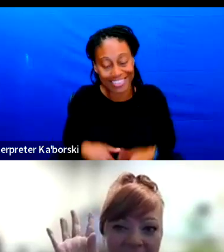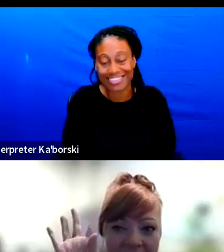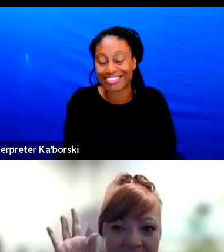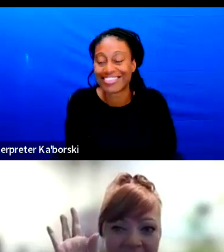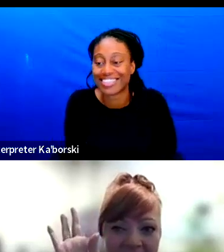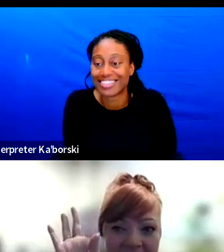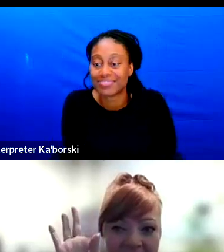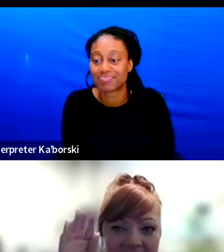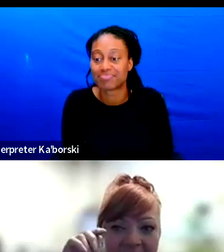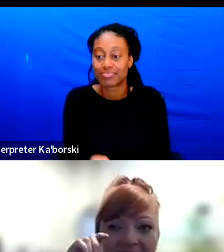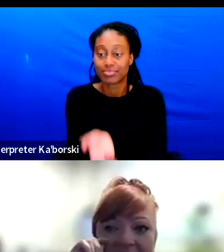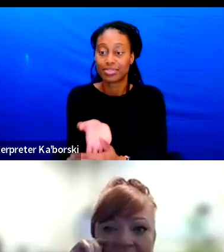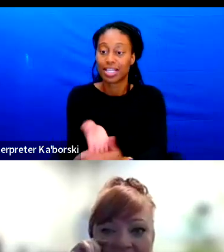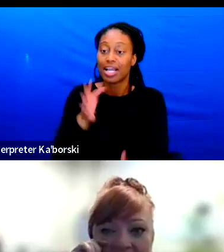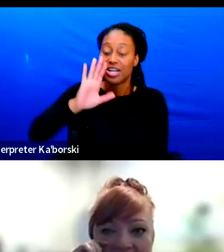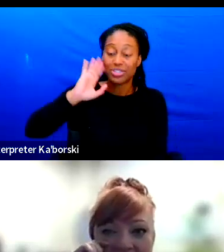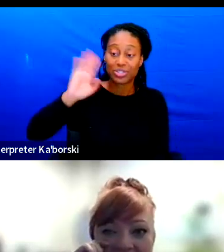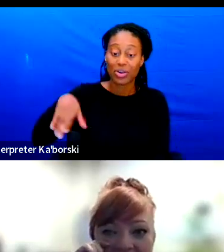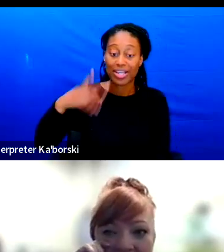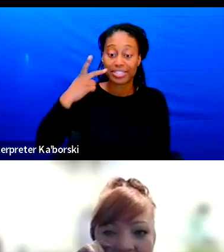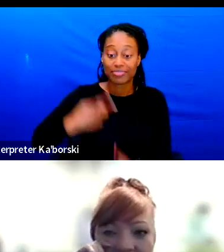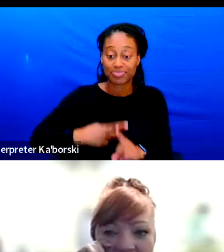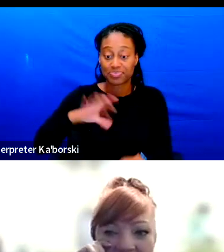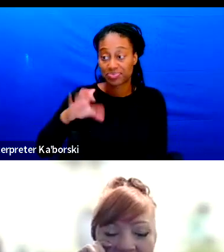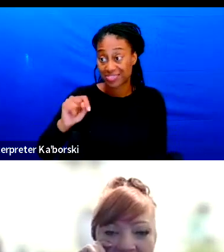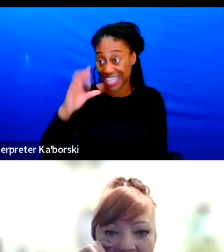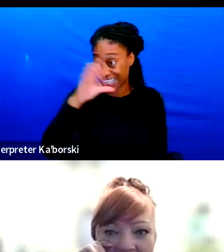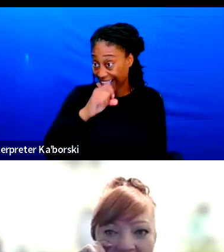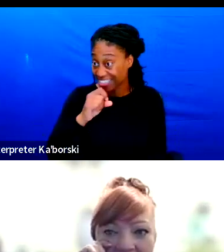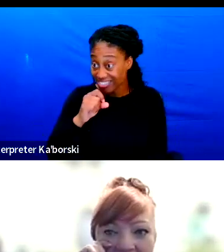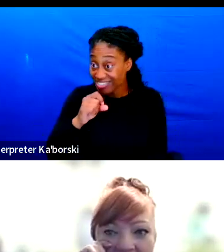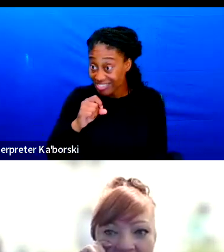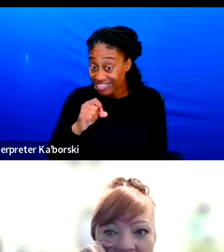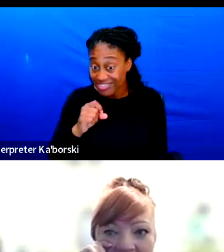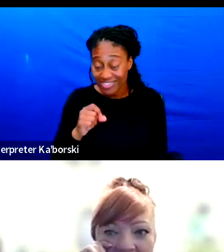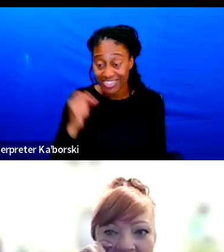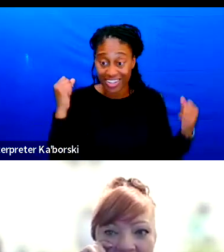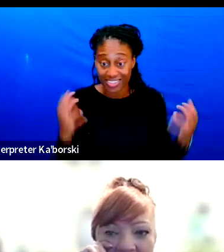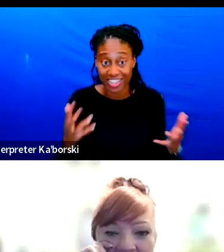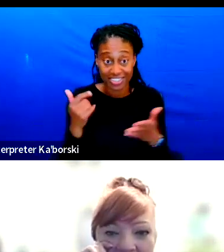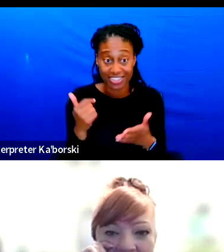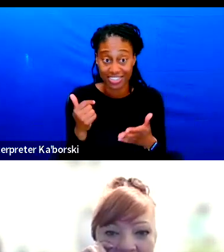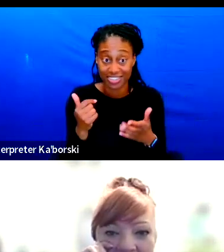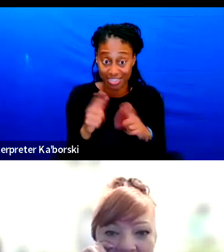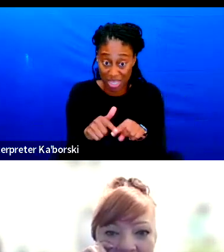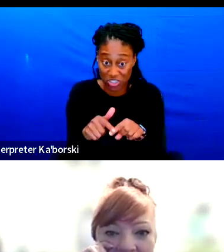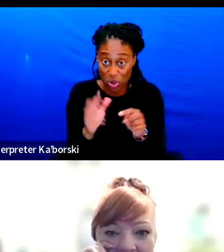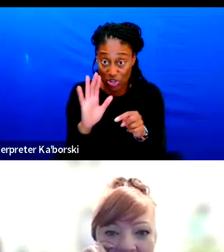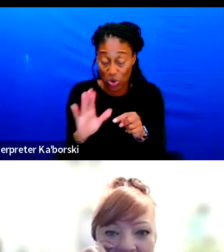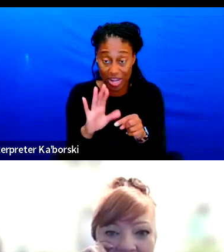Kyle Kleist: You know, I I see even from the chat. I guess it really goes to a lot to how big is your center? How many staff do you have?